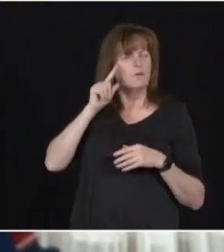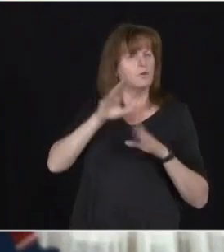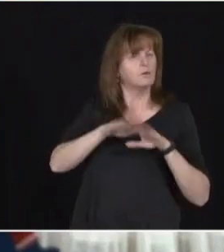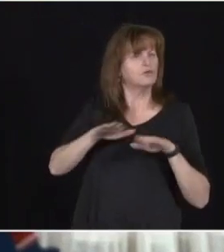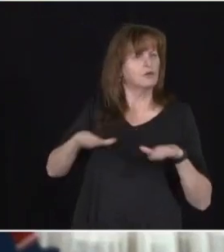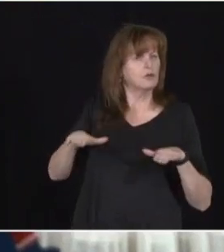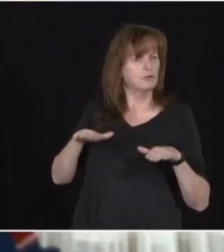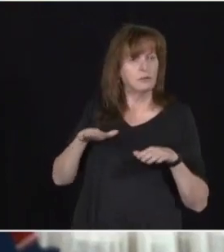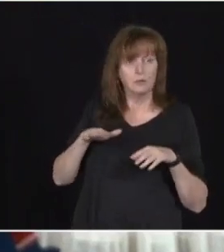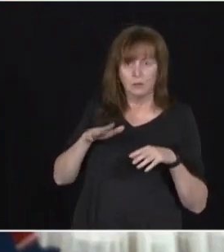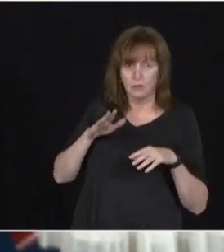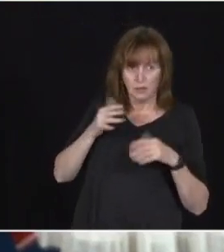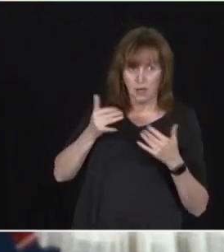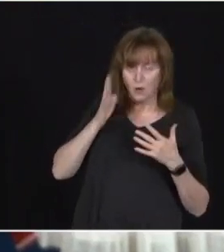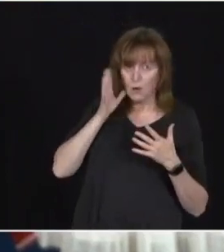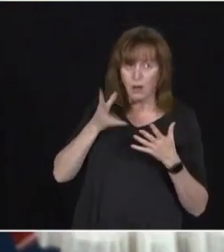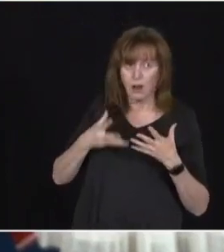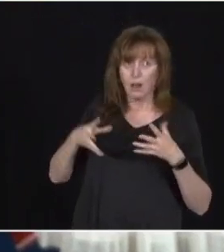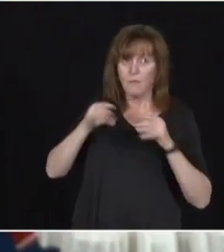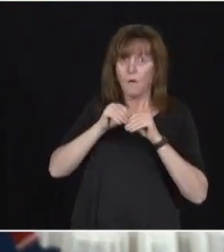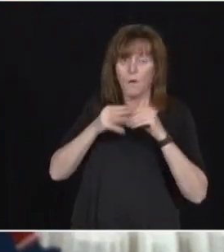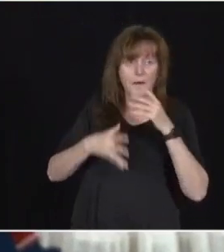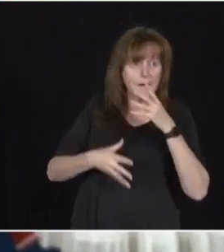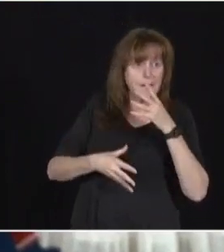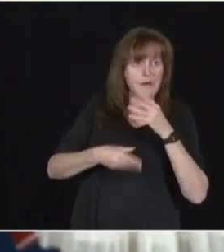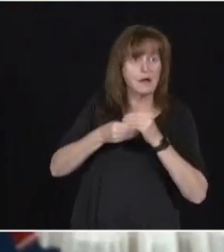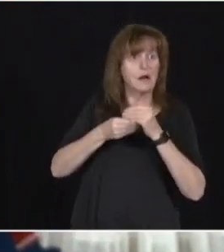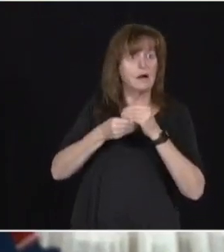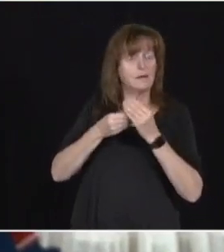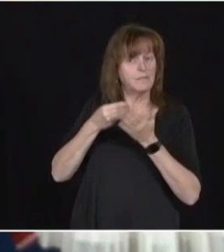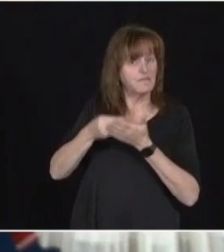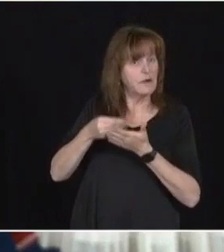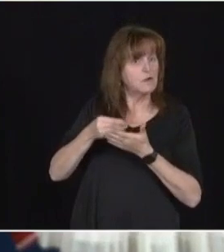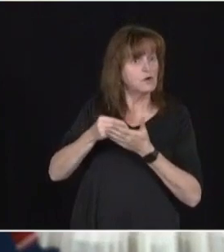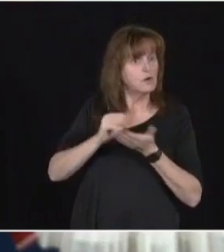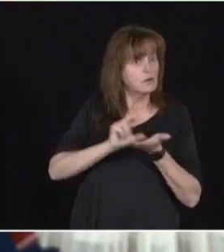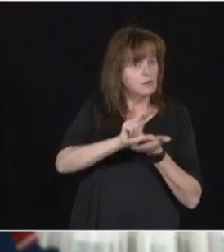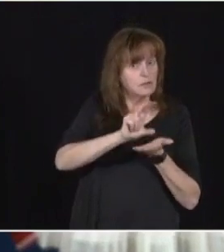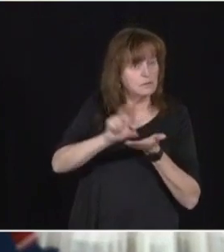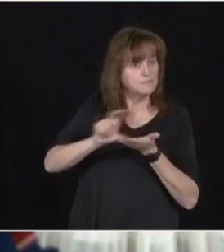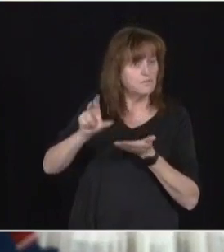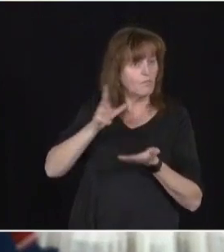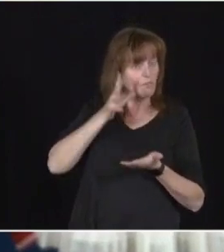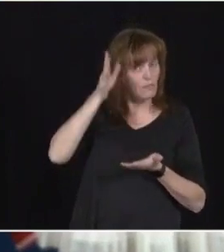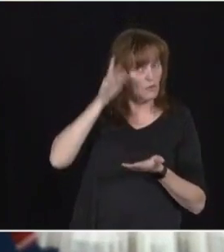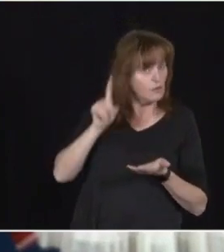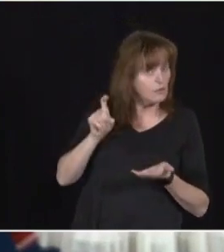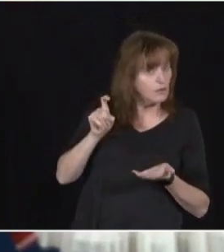payments that have been made, is the province going to commit further financial supports directly to parents because of this?